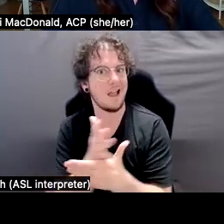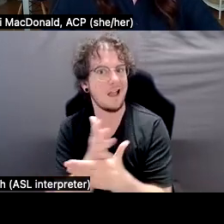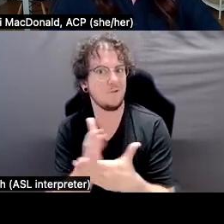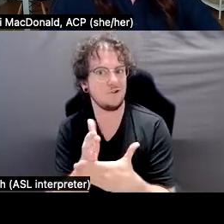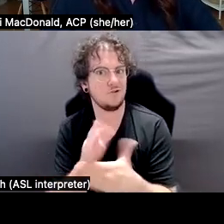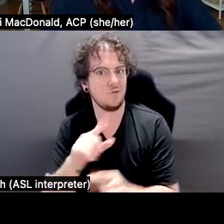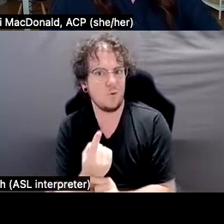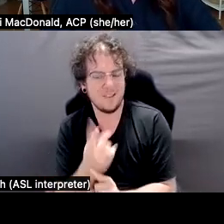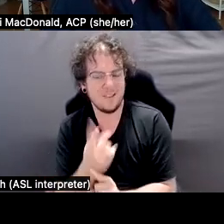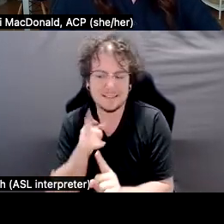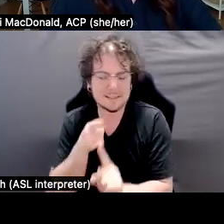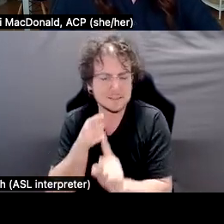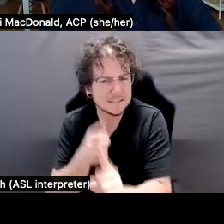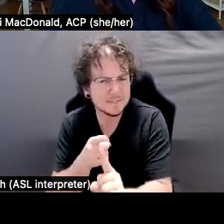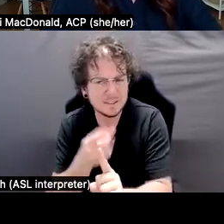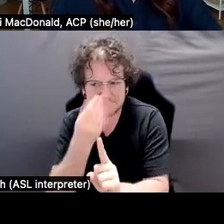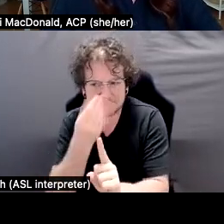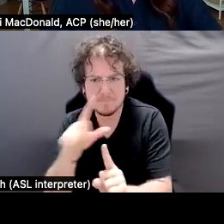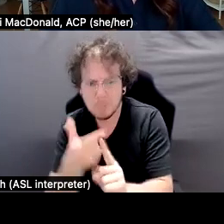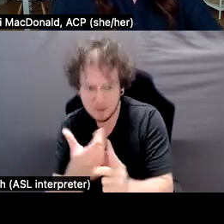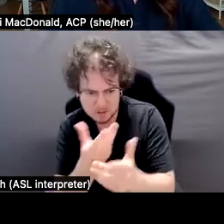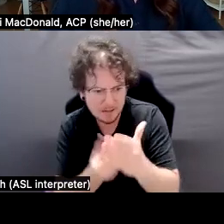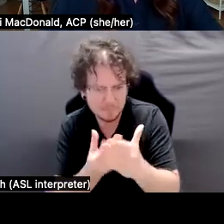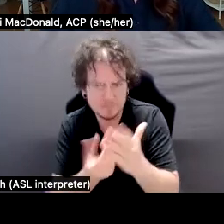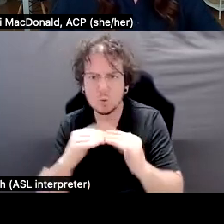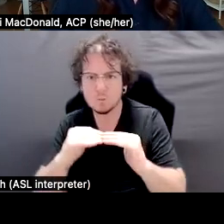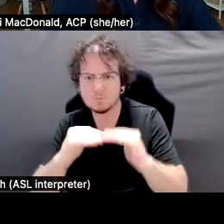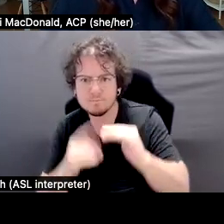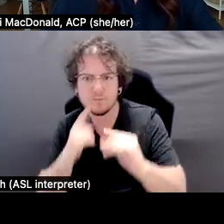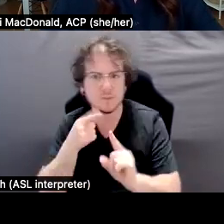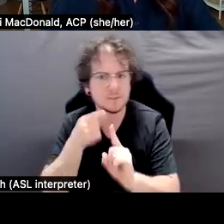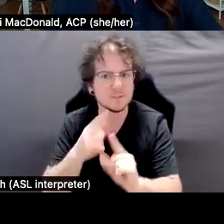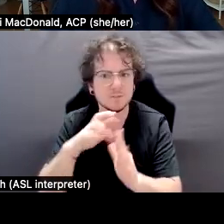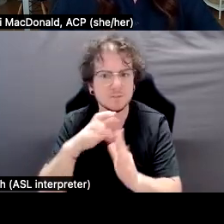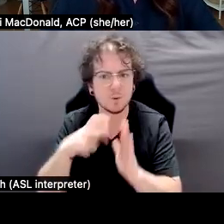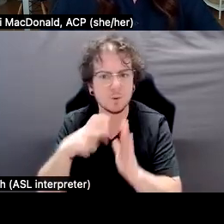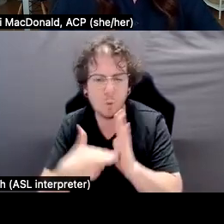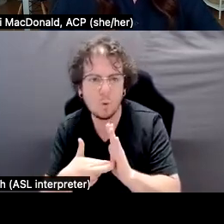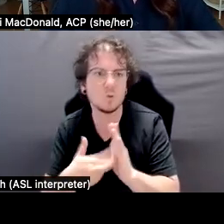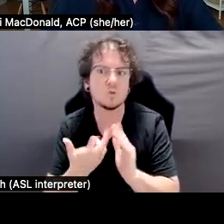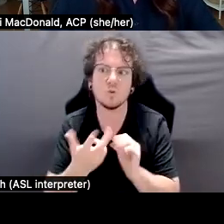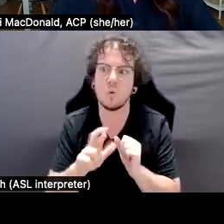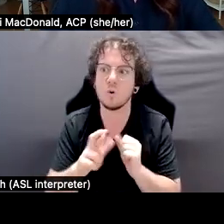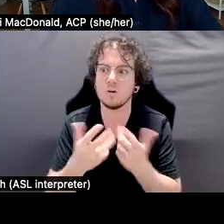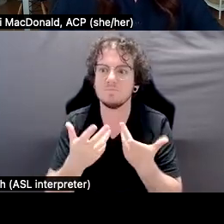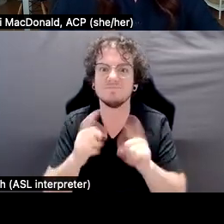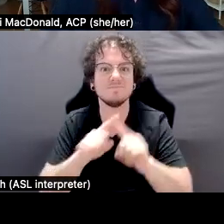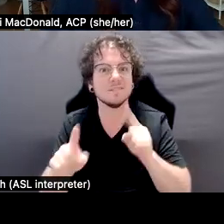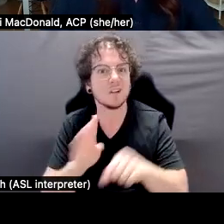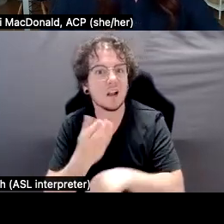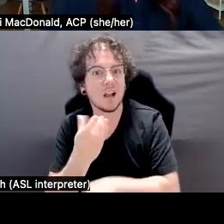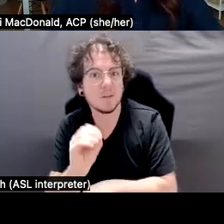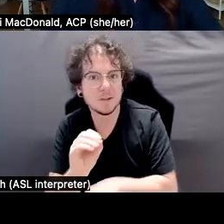tell us about pay gaps within specific roles or across different firms. And while there may have